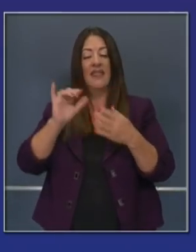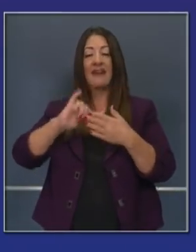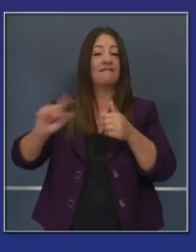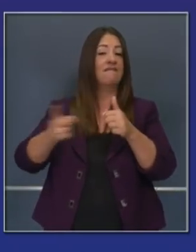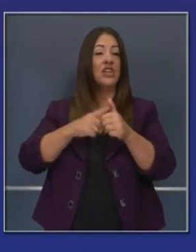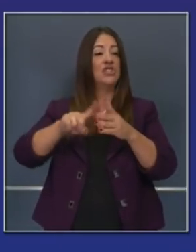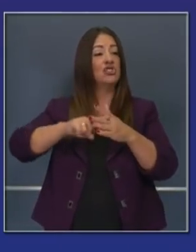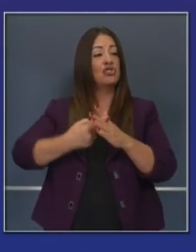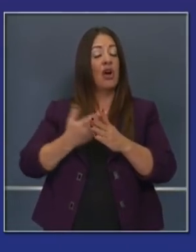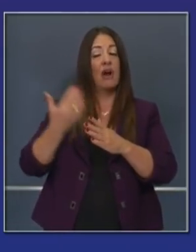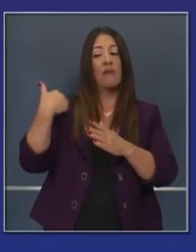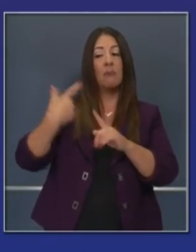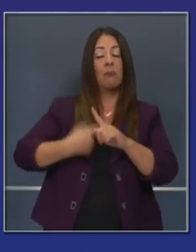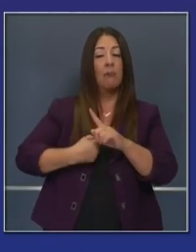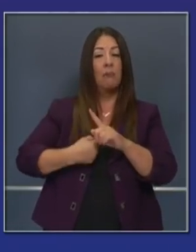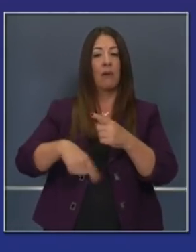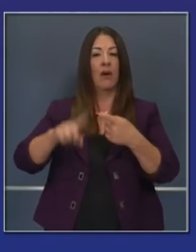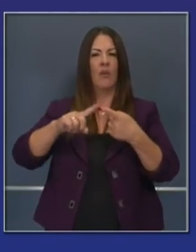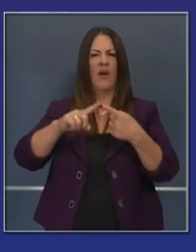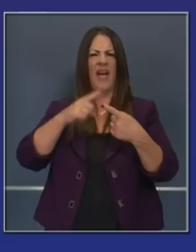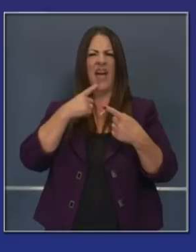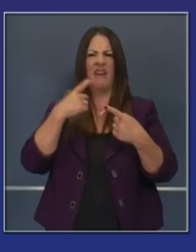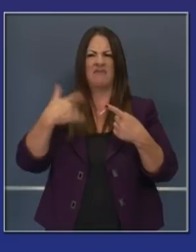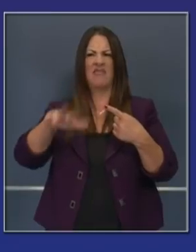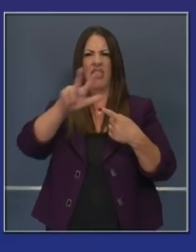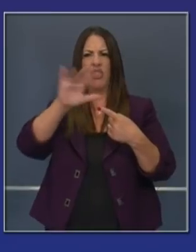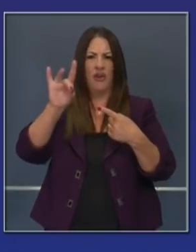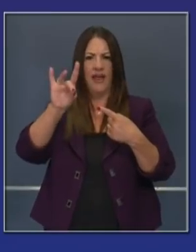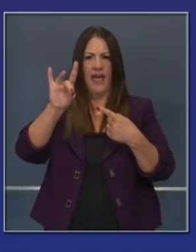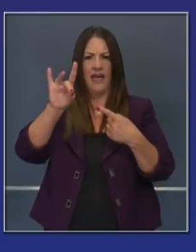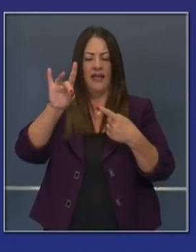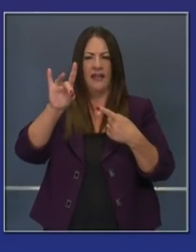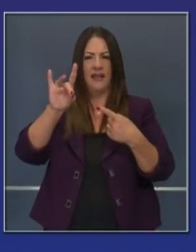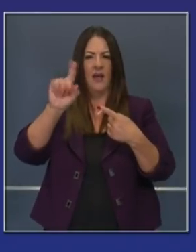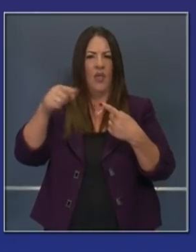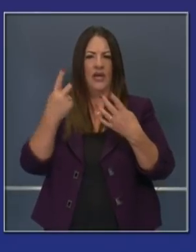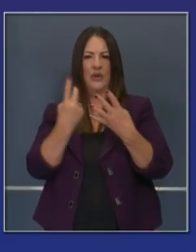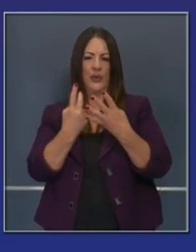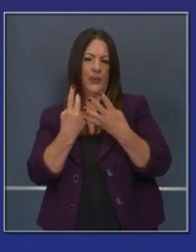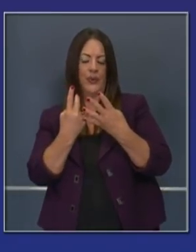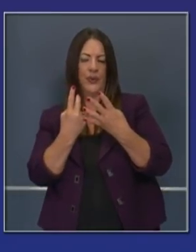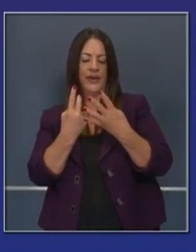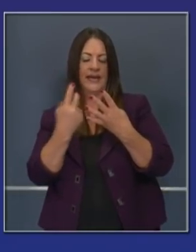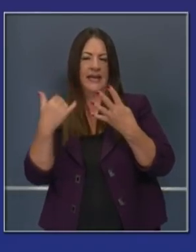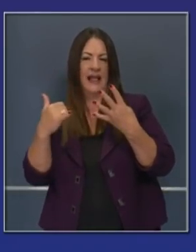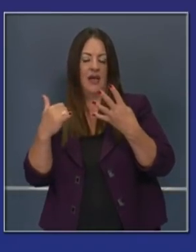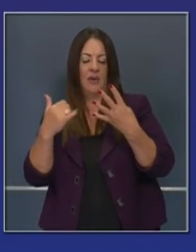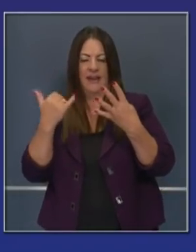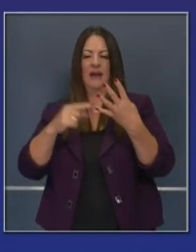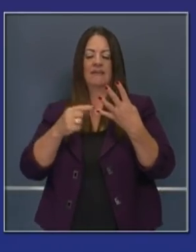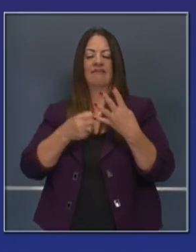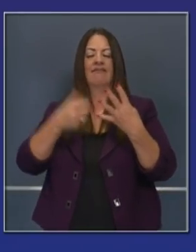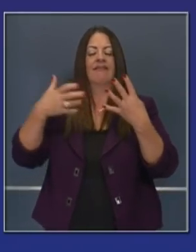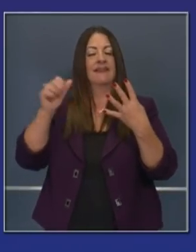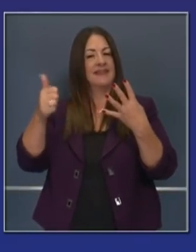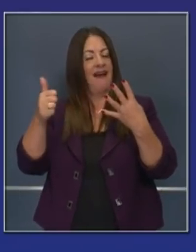IF WE GO WAY BACK TO THE BEGINNING OF OUR TIER SYSTEM WE HAD 38 COUNTIES IN PURPLE.